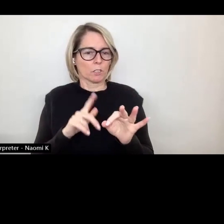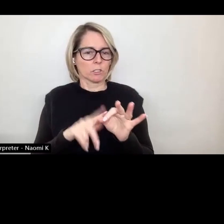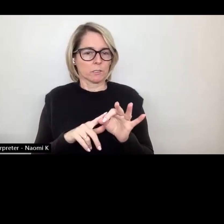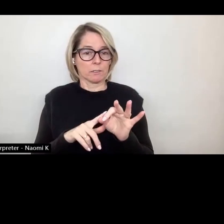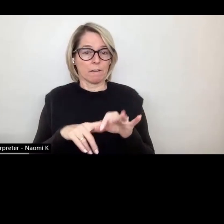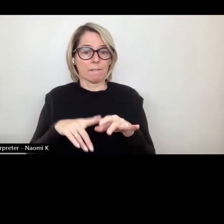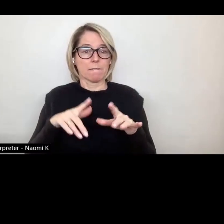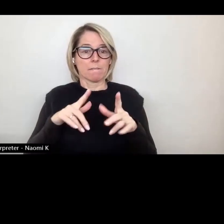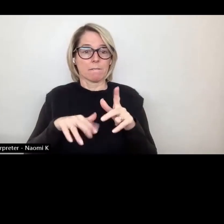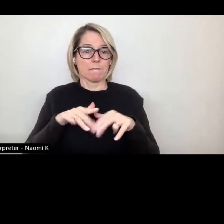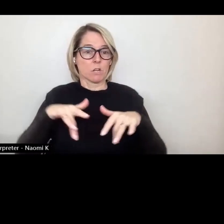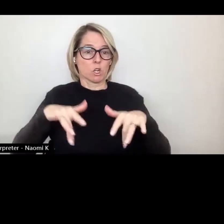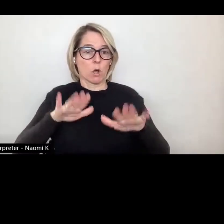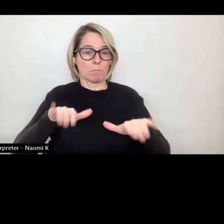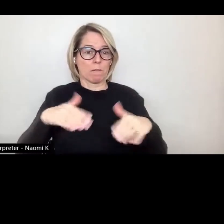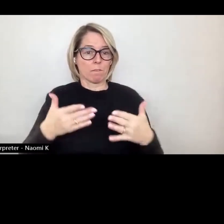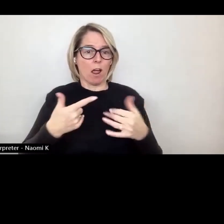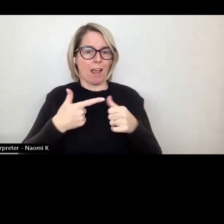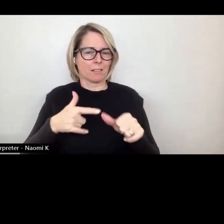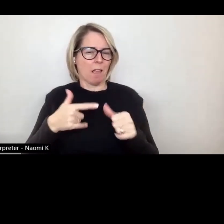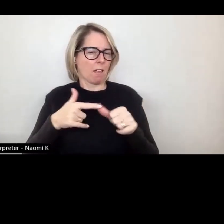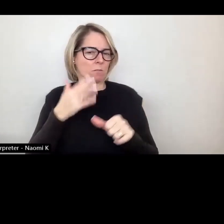We will endeavour to do that as quickly as possible.